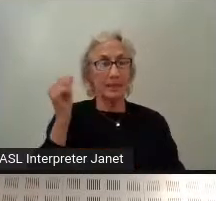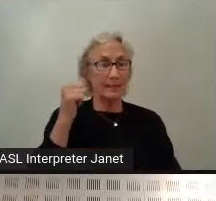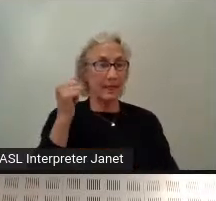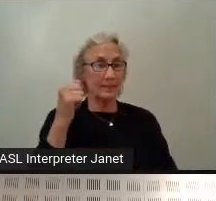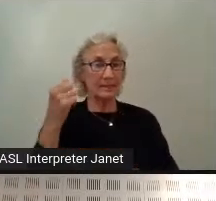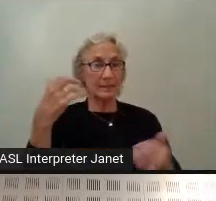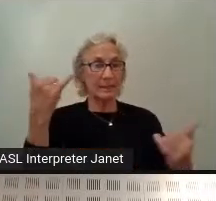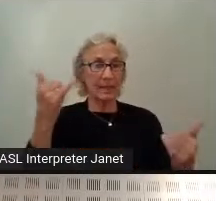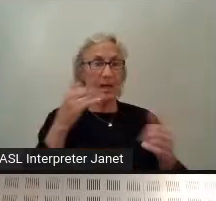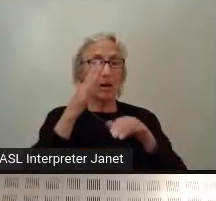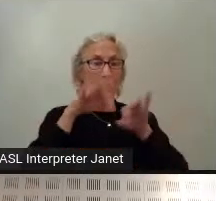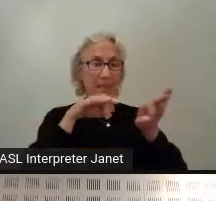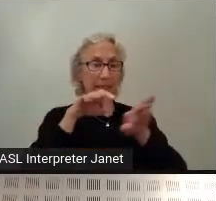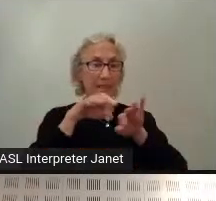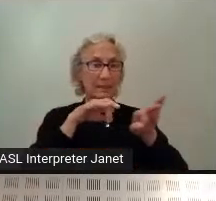That is more or less it.